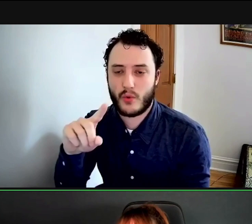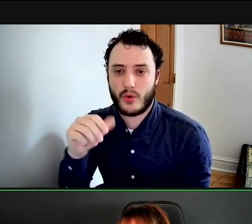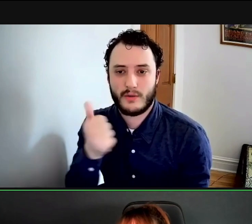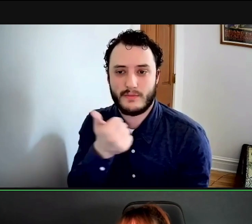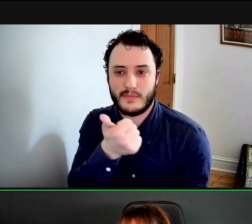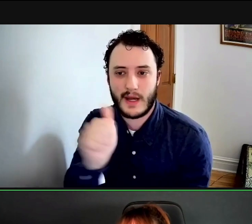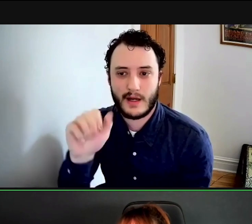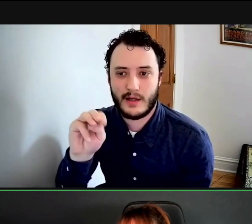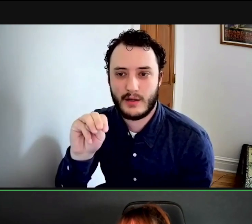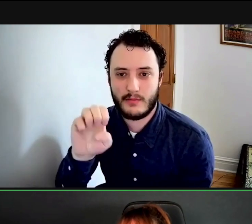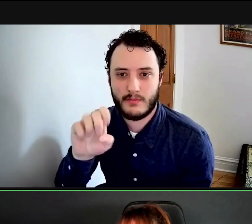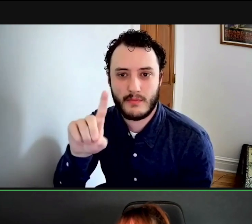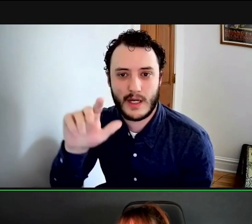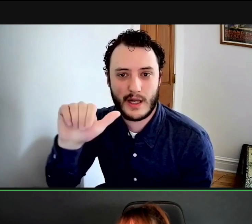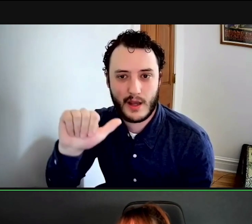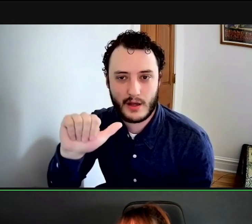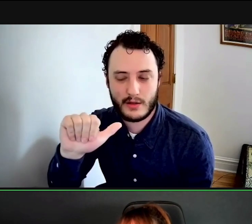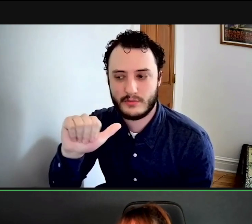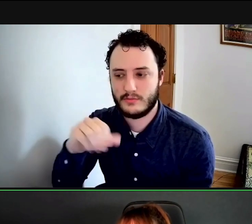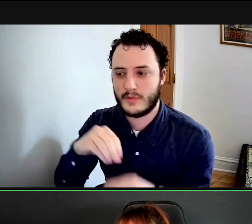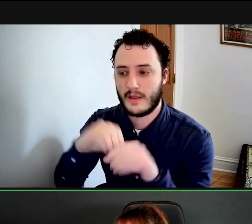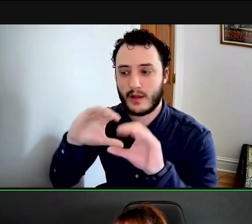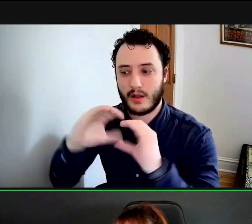You want to make sure that everything shown